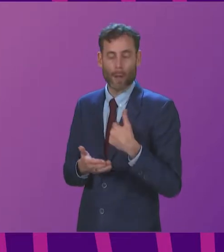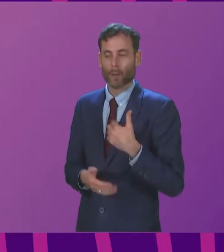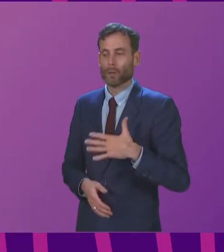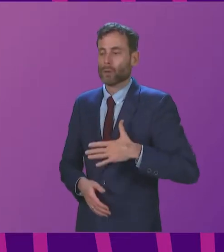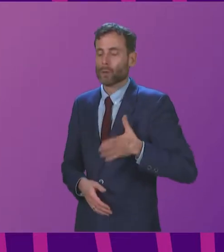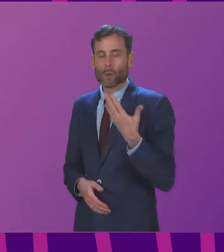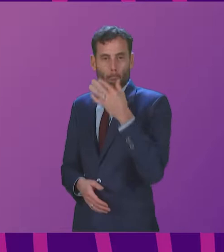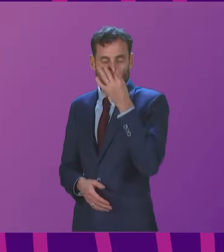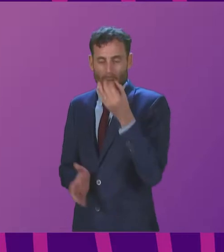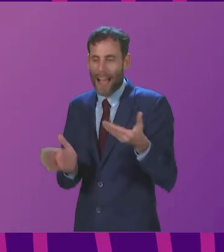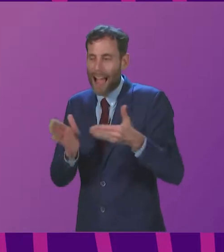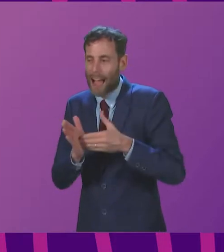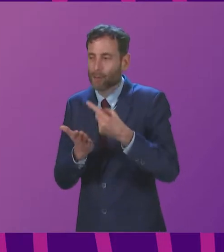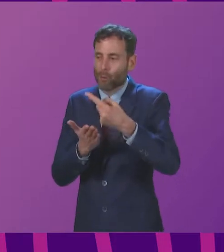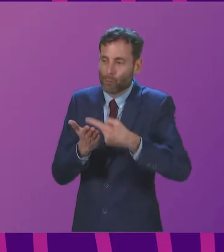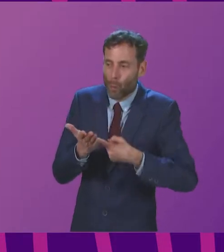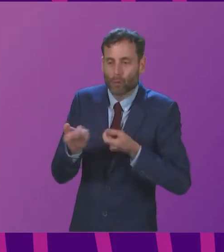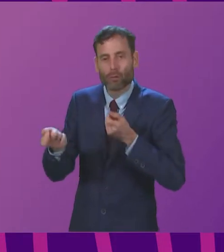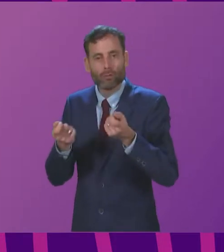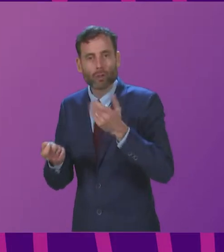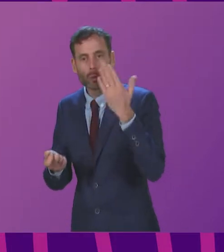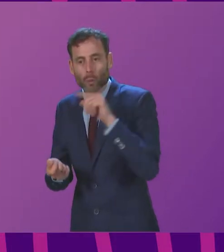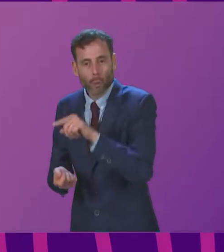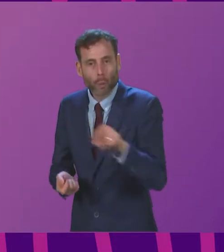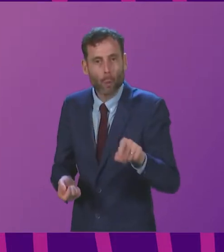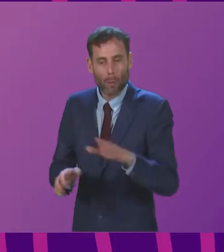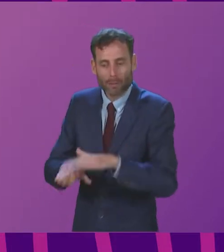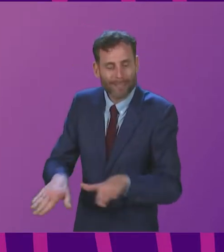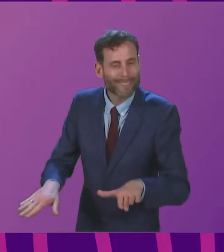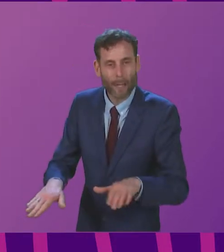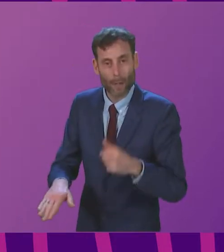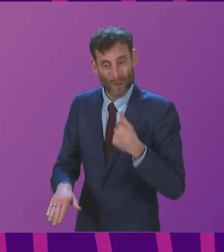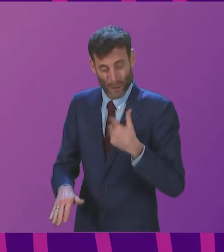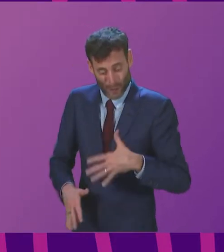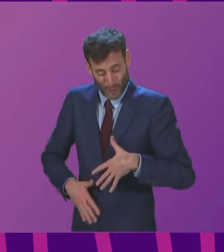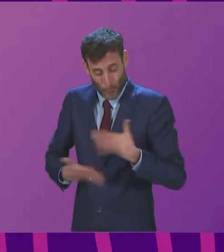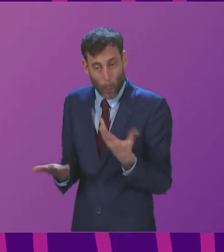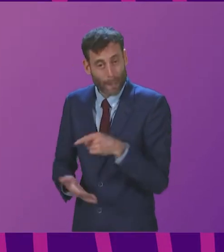years settings to be in place for any longer than is necessary, and we take advice from